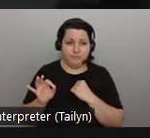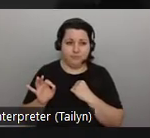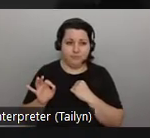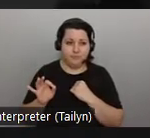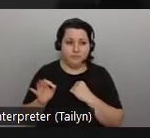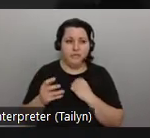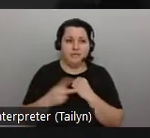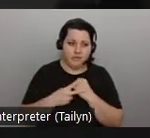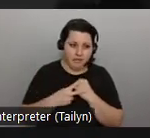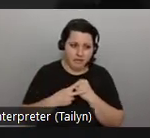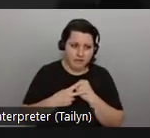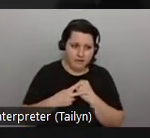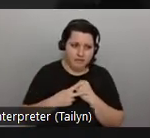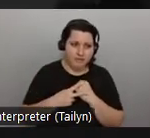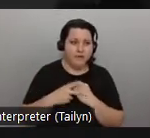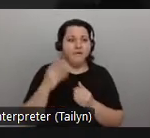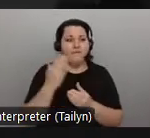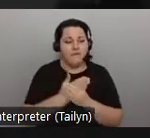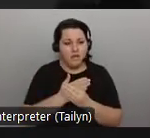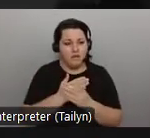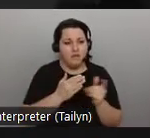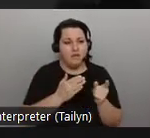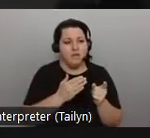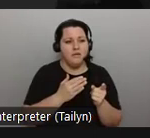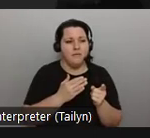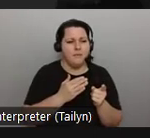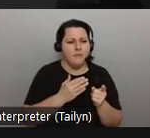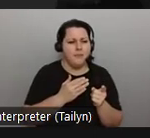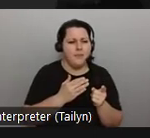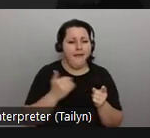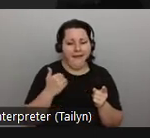should've shown you this earlier, is if… I'm going to go back to work for this but you can do it in PowerPoint or